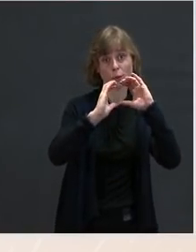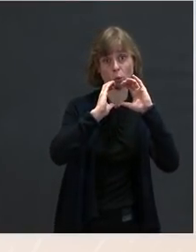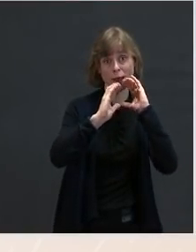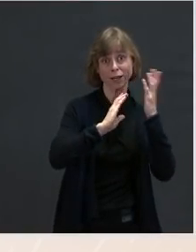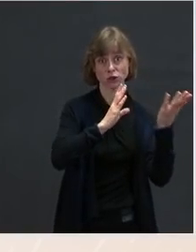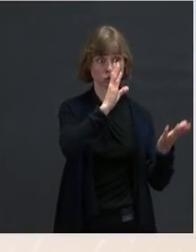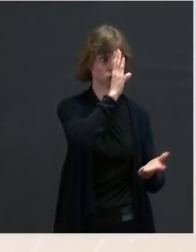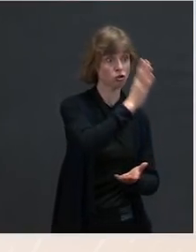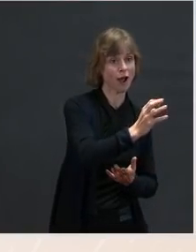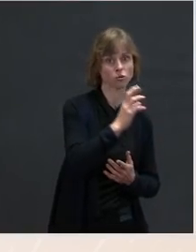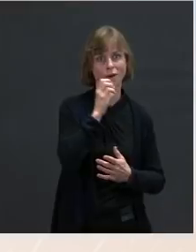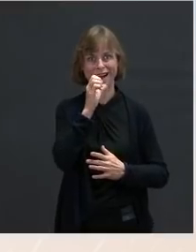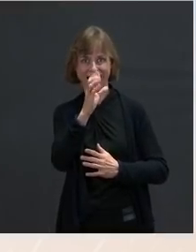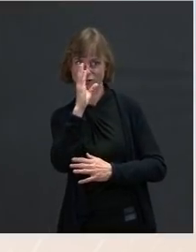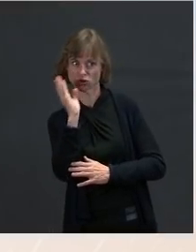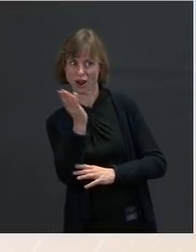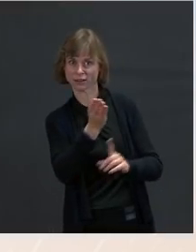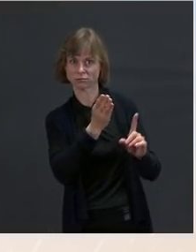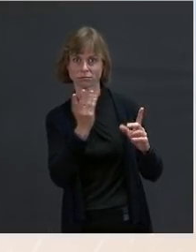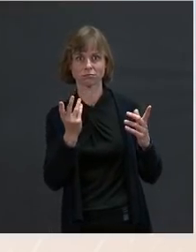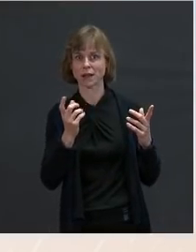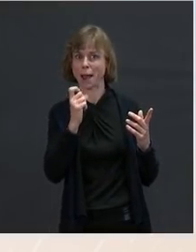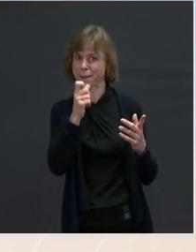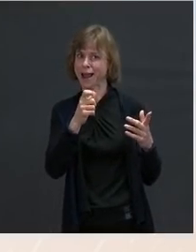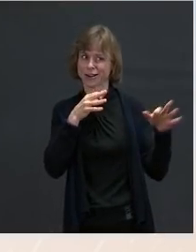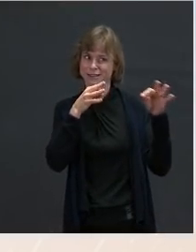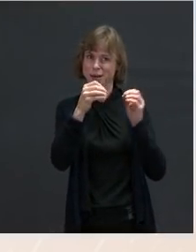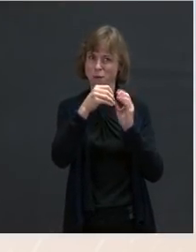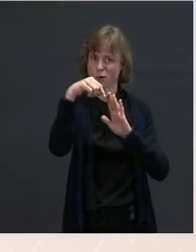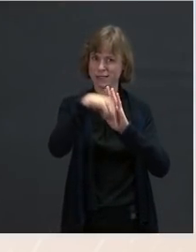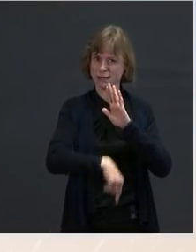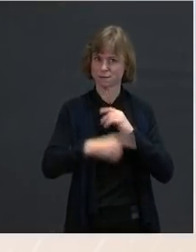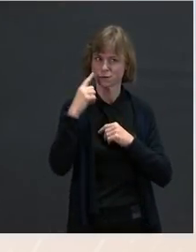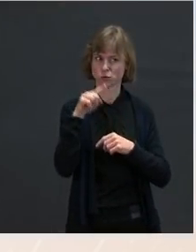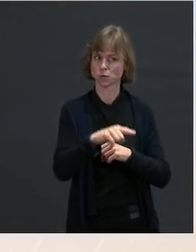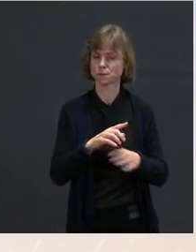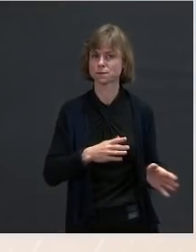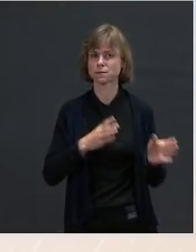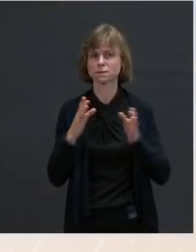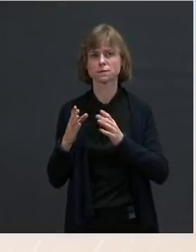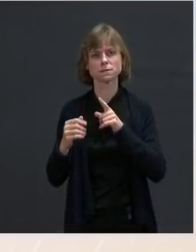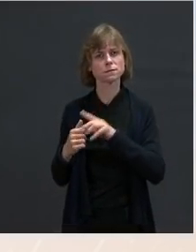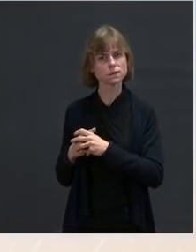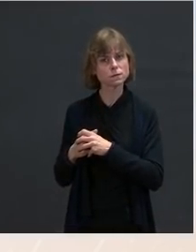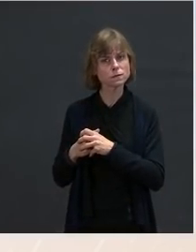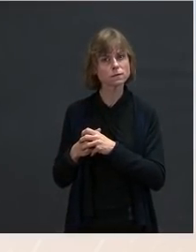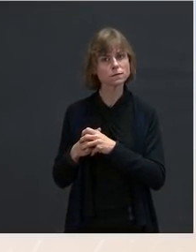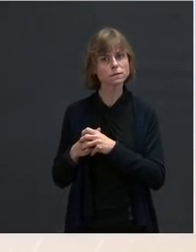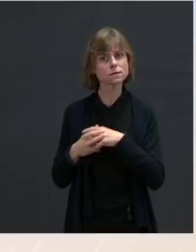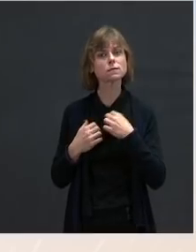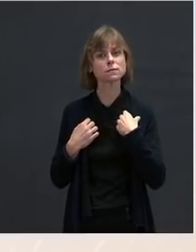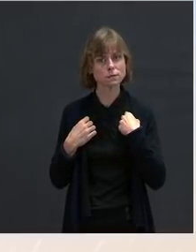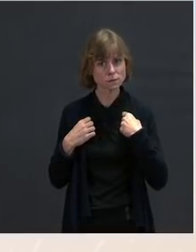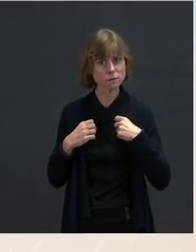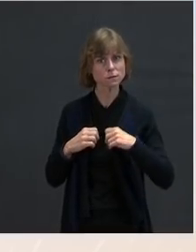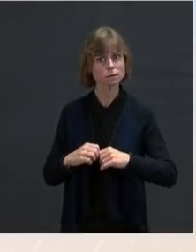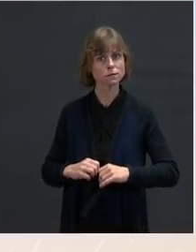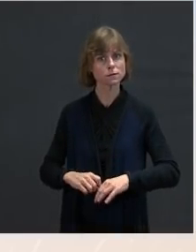but I don't have anything more specific to lay out for you. Go ahead. >> The Press: Thanks, Jen. I just want to go pick on what Ed was saying here -- Ms. Psaki: Sure. The Press: -- because the President just said that --